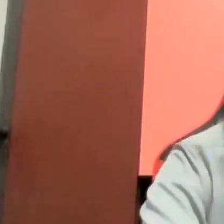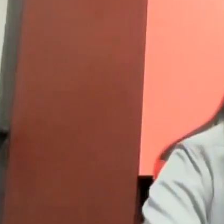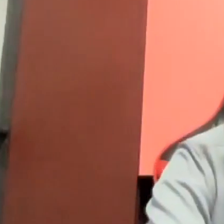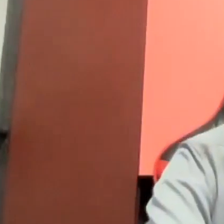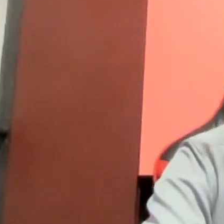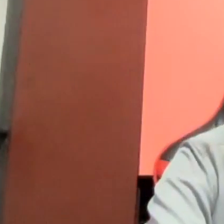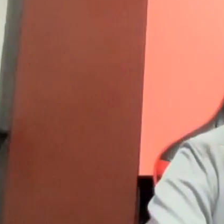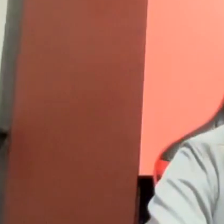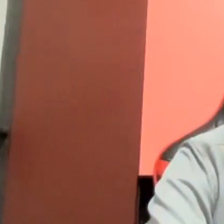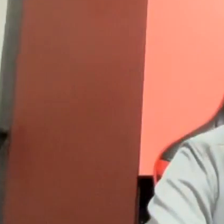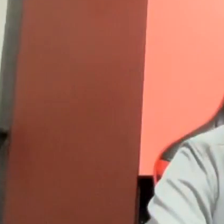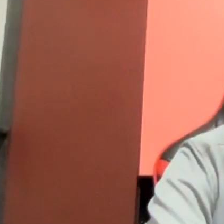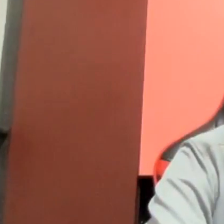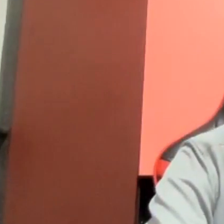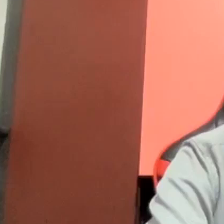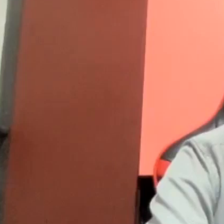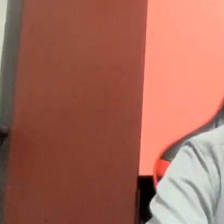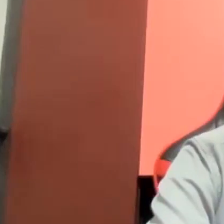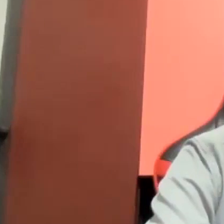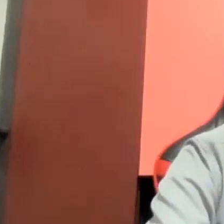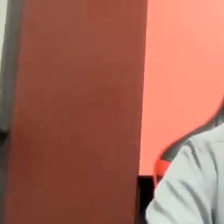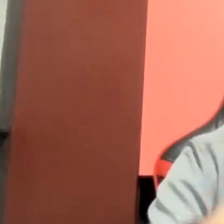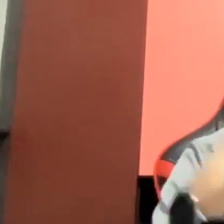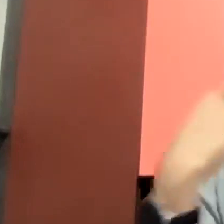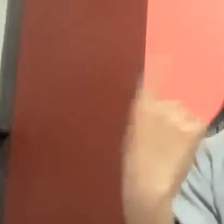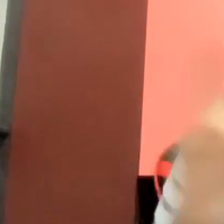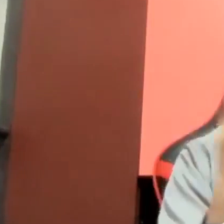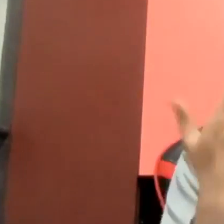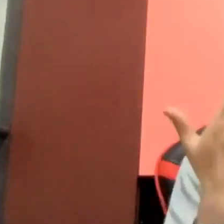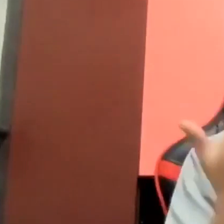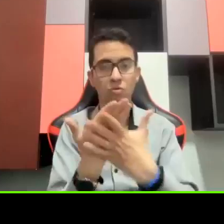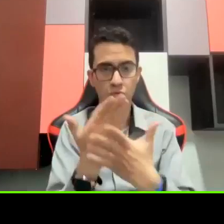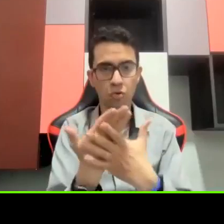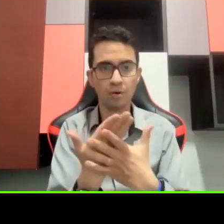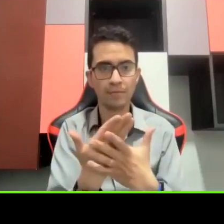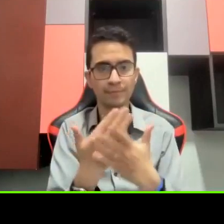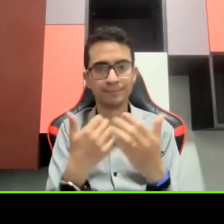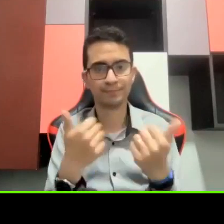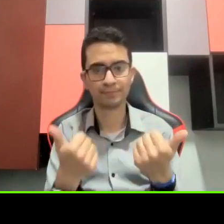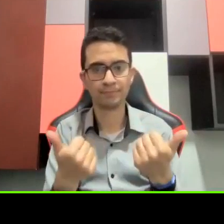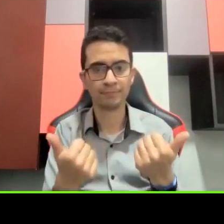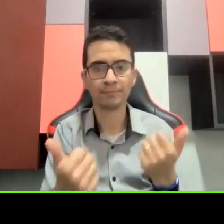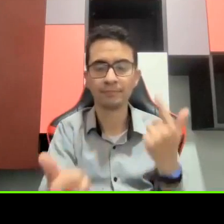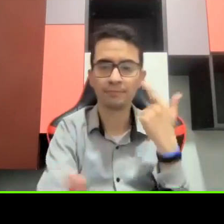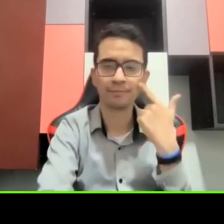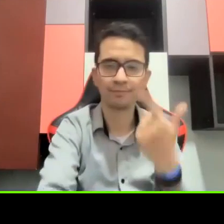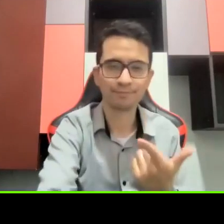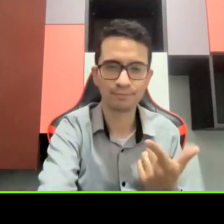When we uh studied these six innovations and these six innovations and these six innovations and compared them and try to compared them and try to